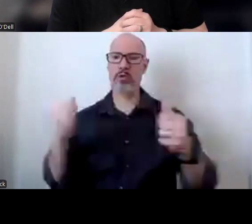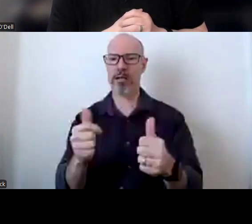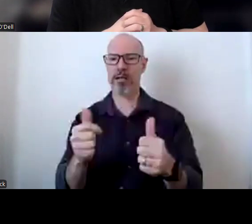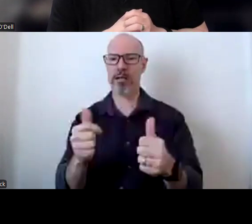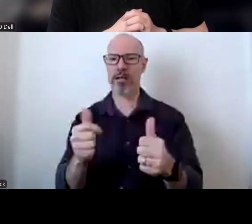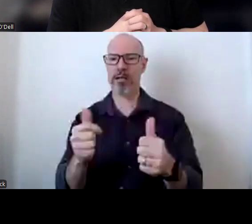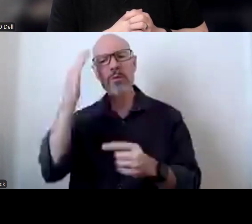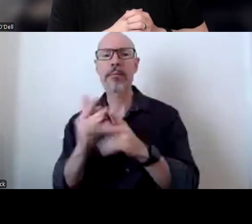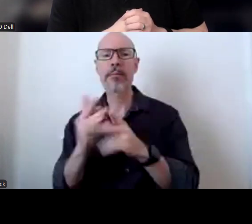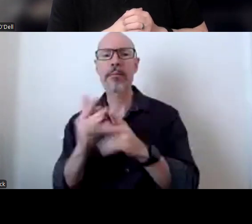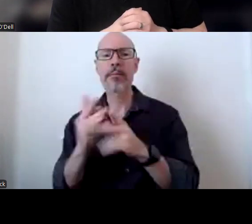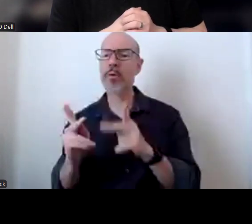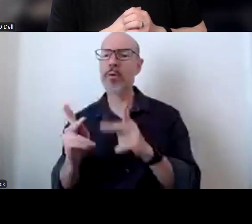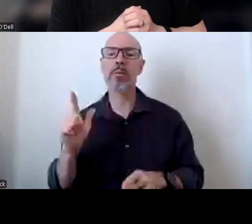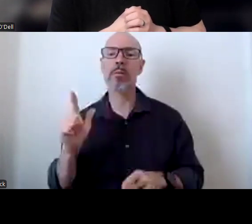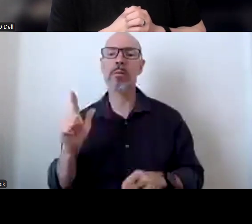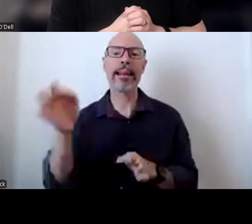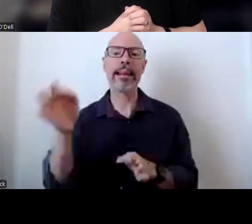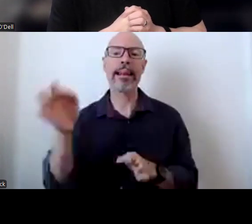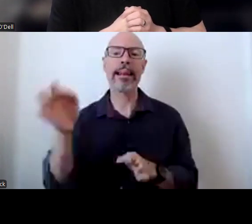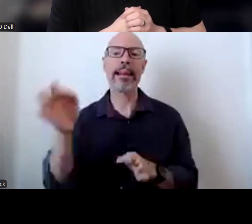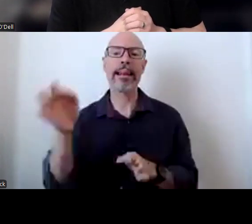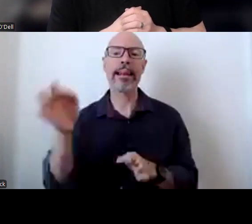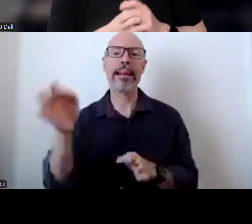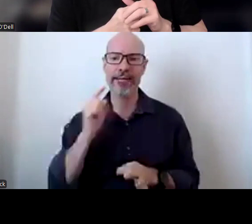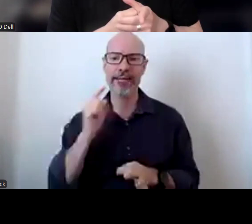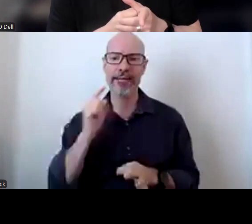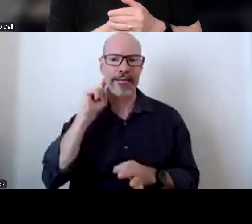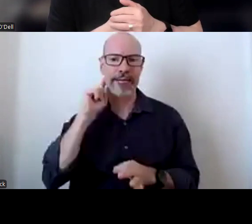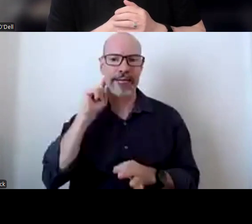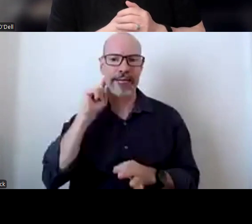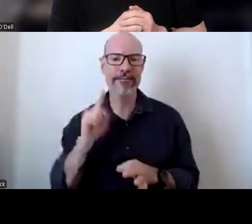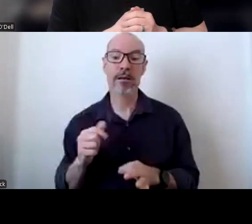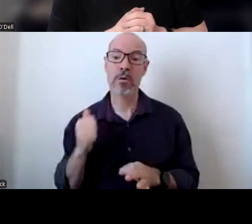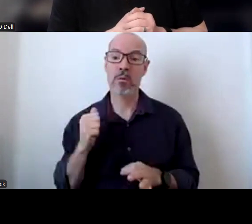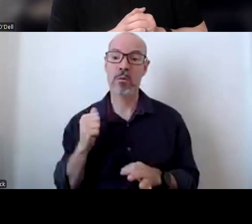Not everybody late-deafened will choose to have that kind of surgery, and you cannot, of course, make somebody to have